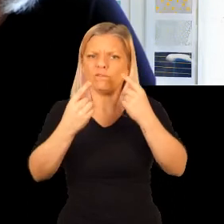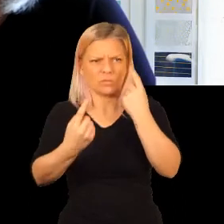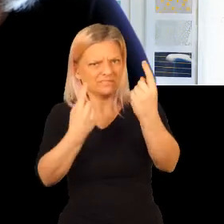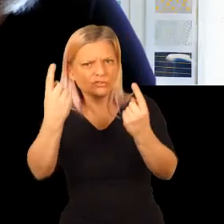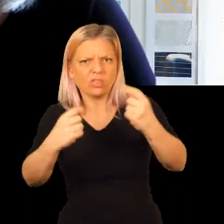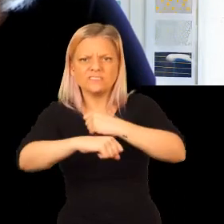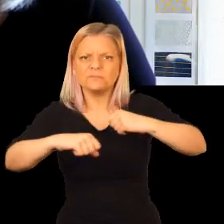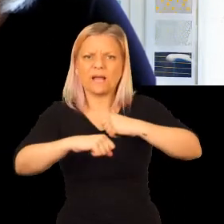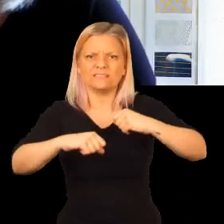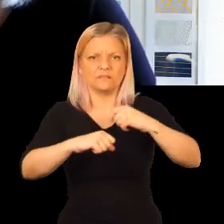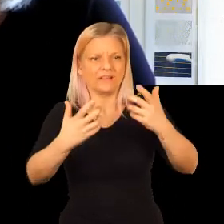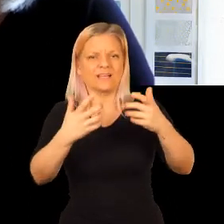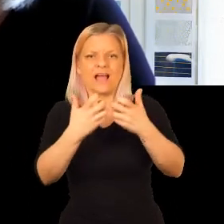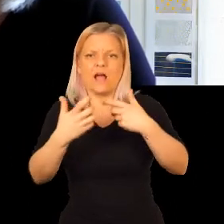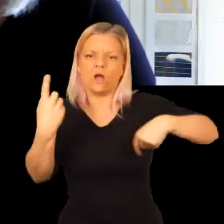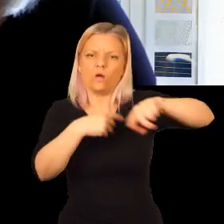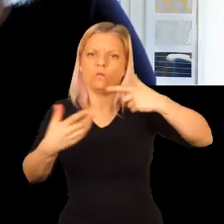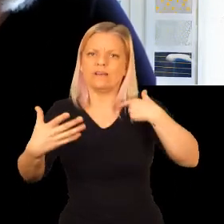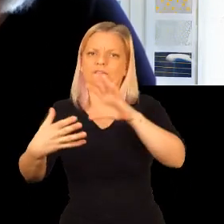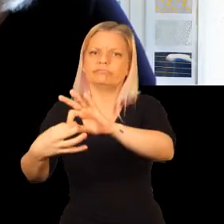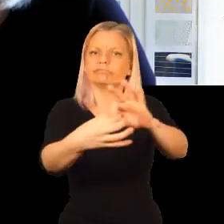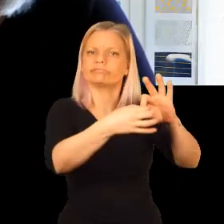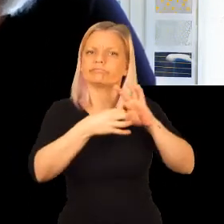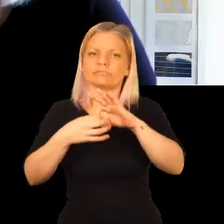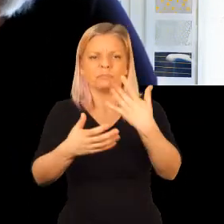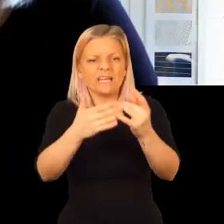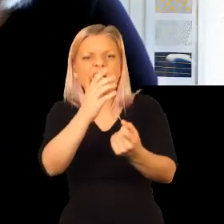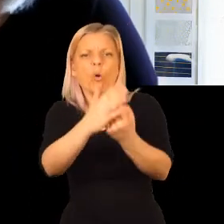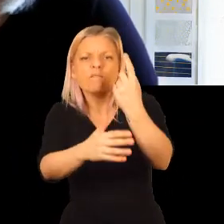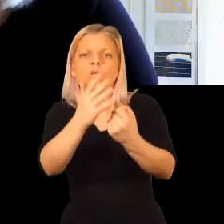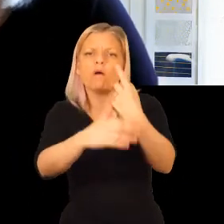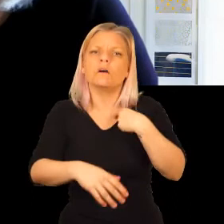learn from each other in terms of spaces where we can just connect and talk about this because